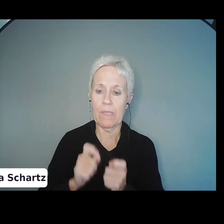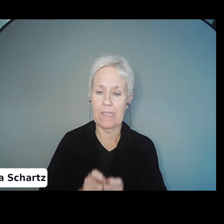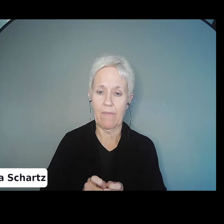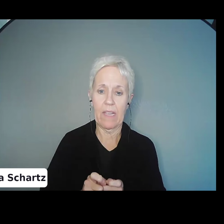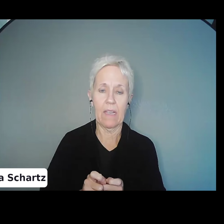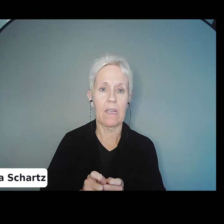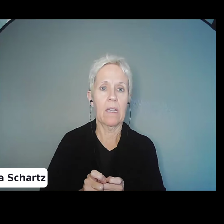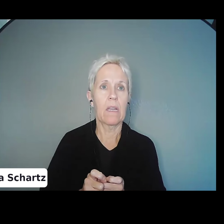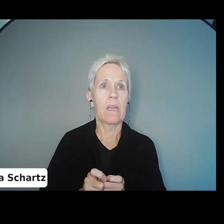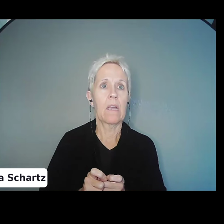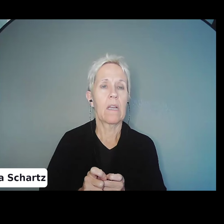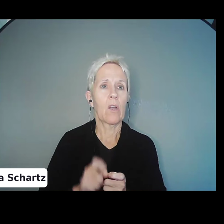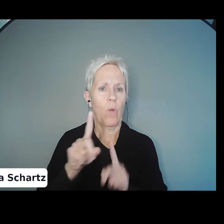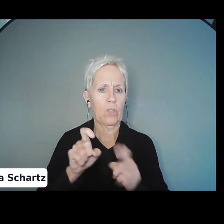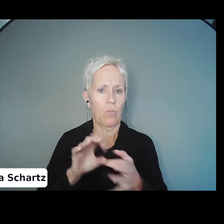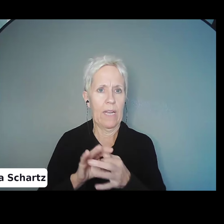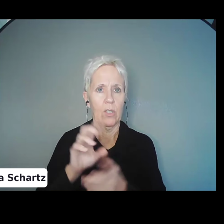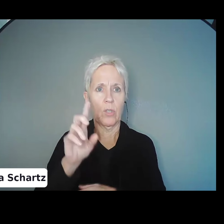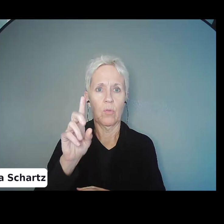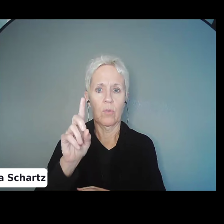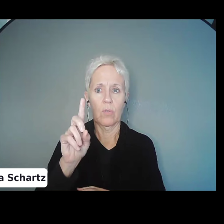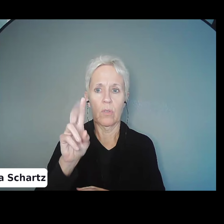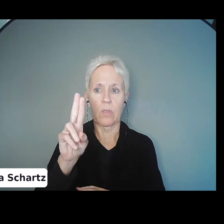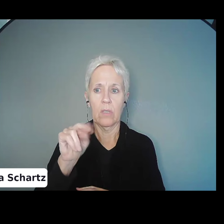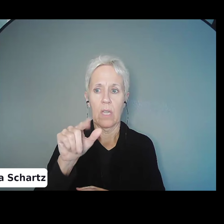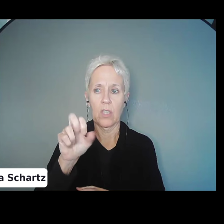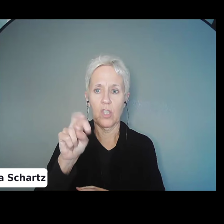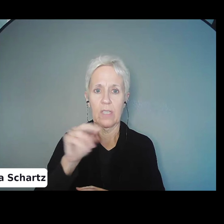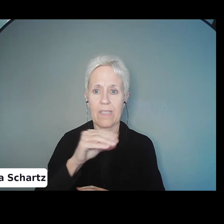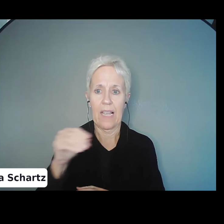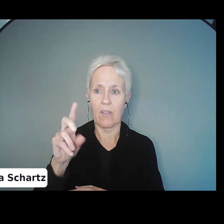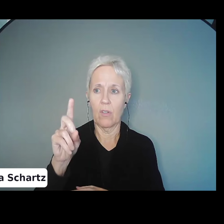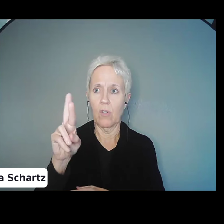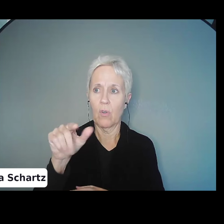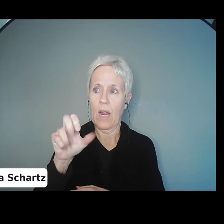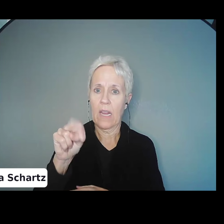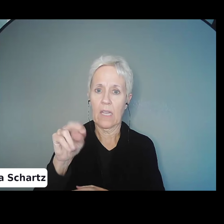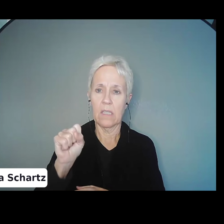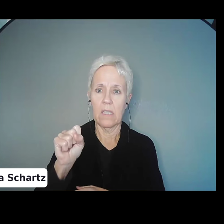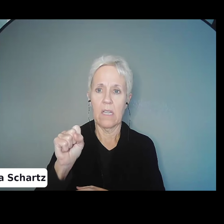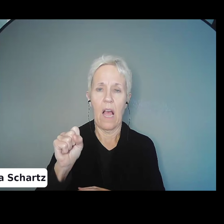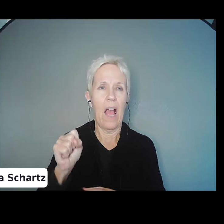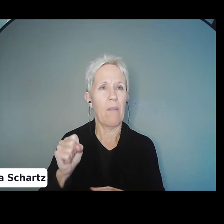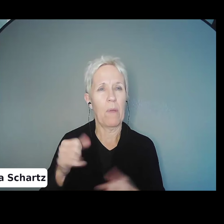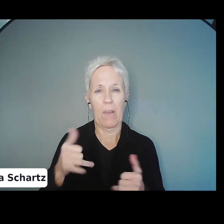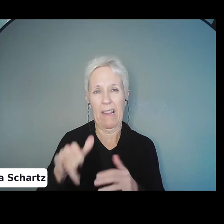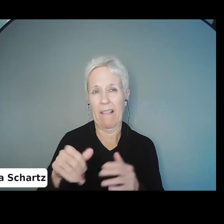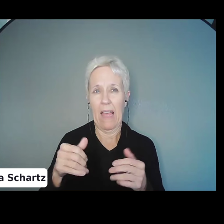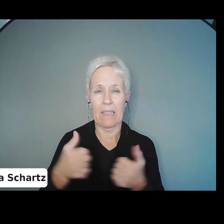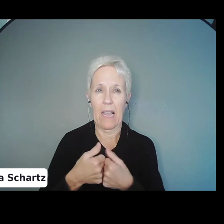It is not really a role playing game.